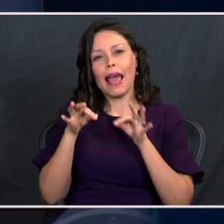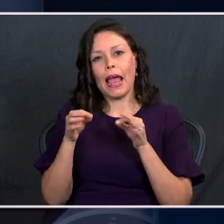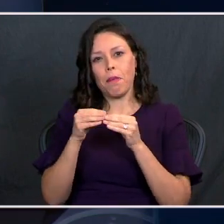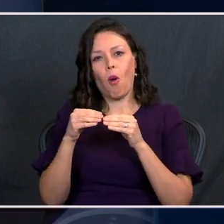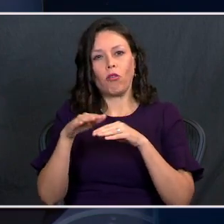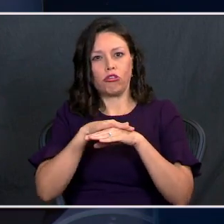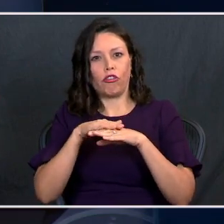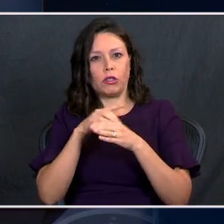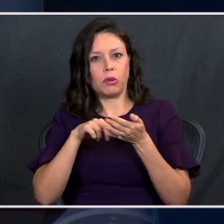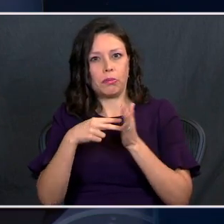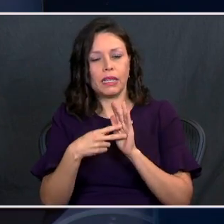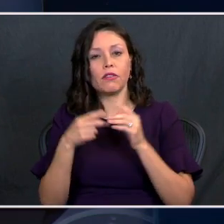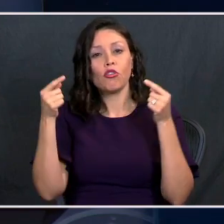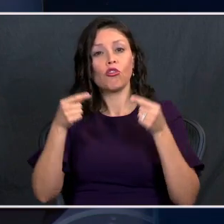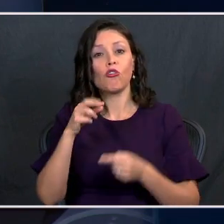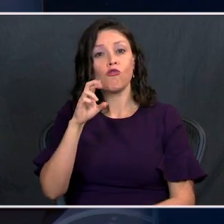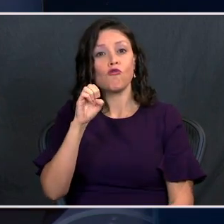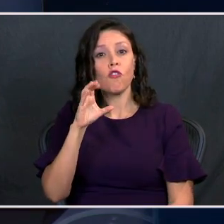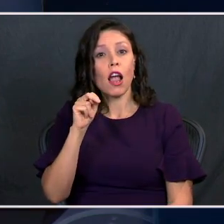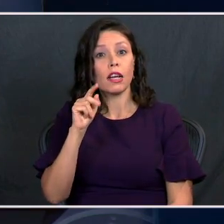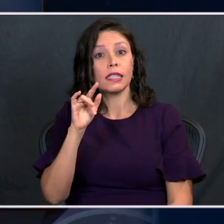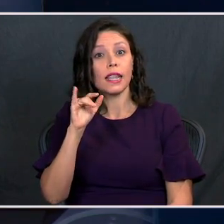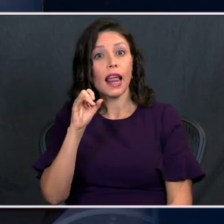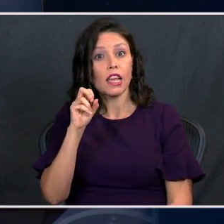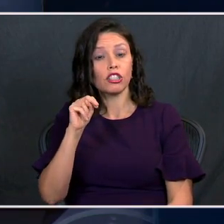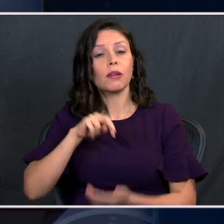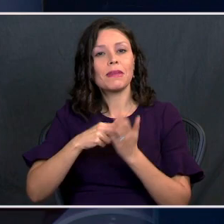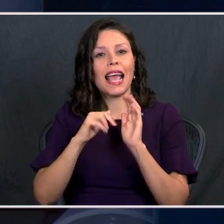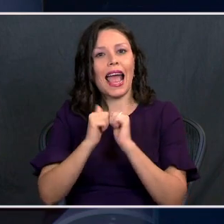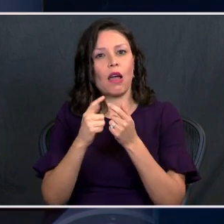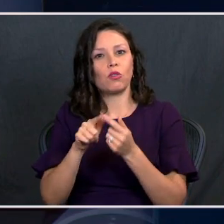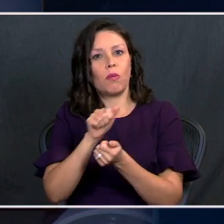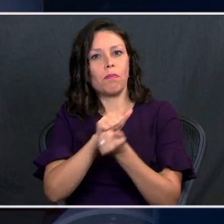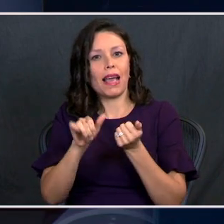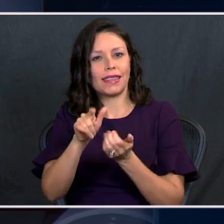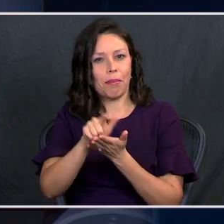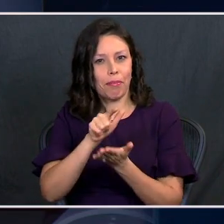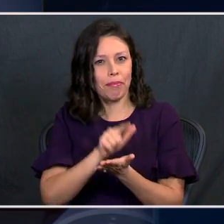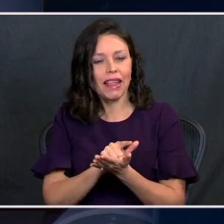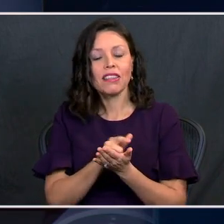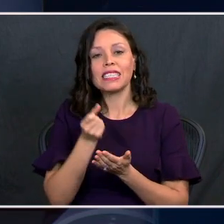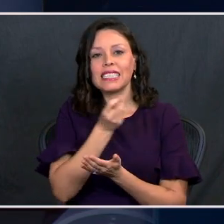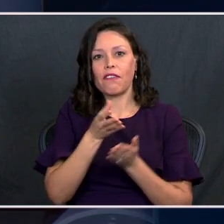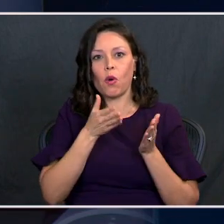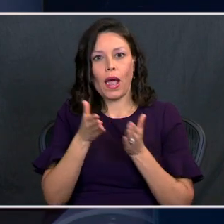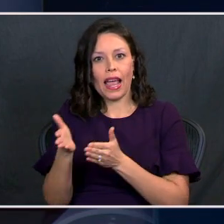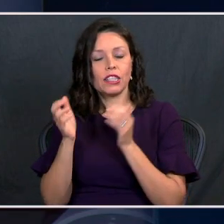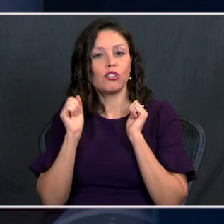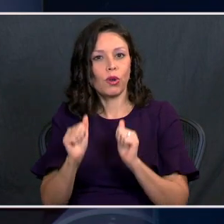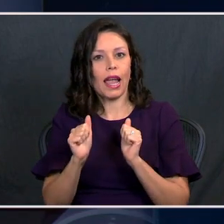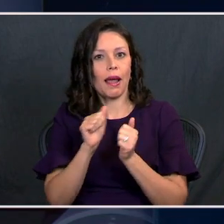Reconciliation is a mean -- a means of getting a bill passed. There are a number of means of getting bills passed.